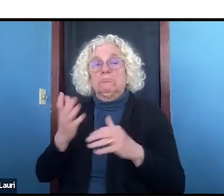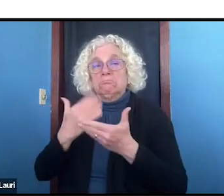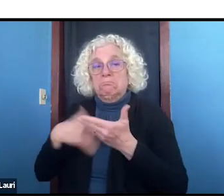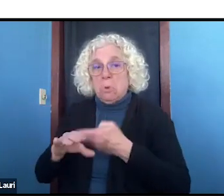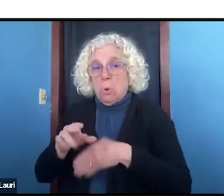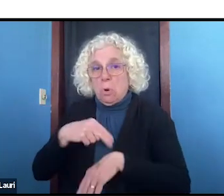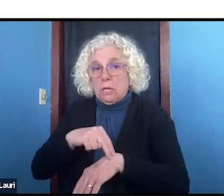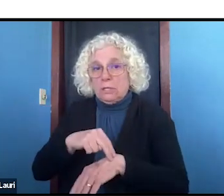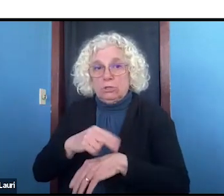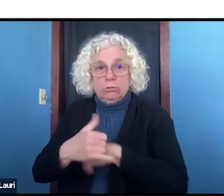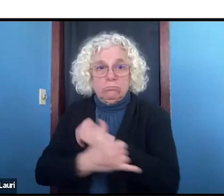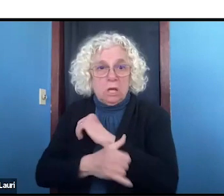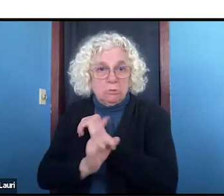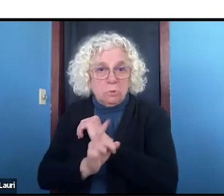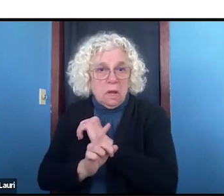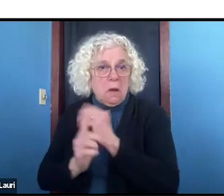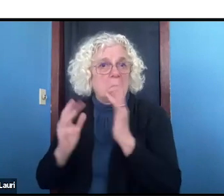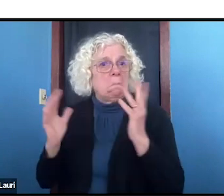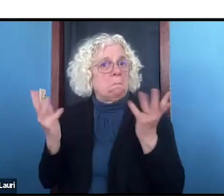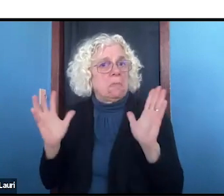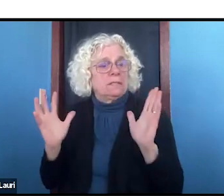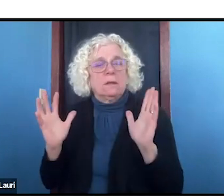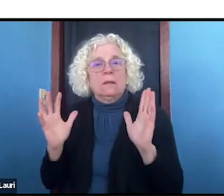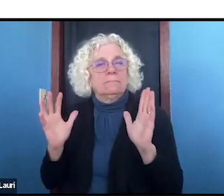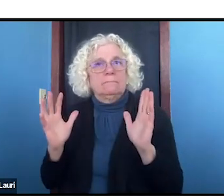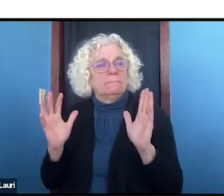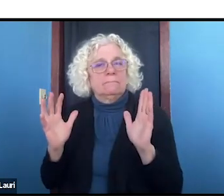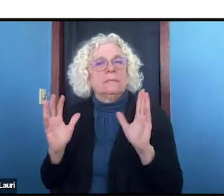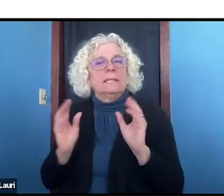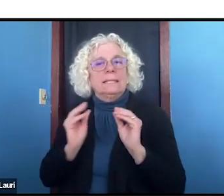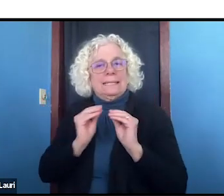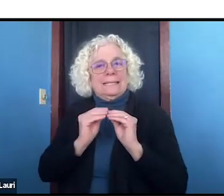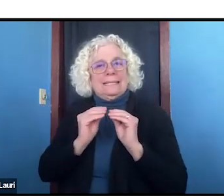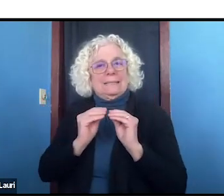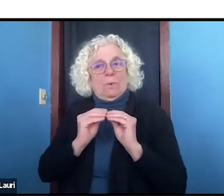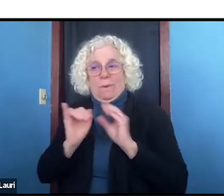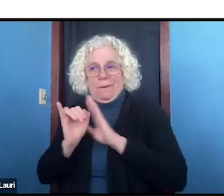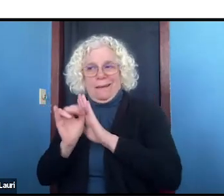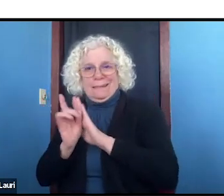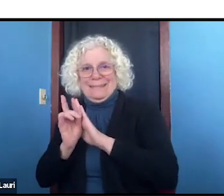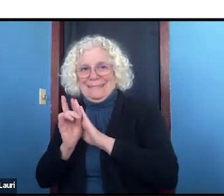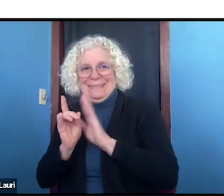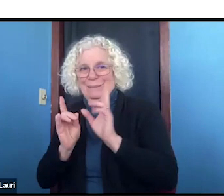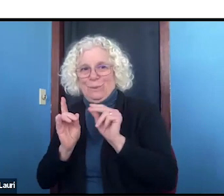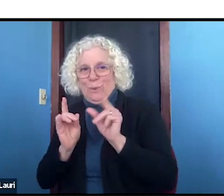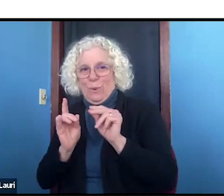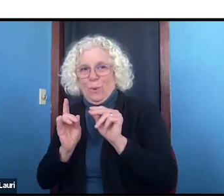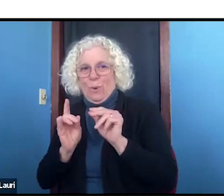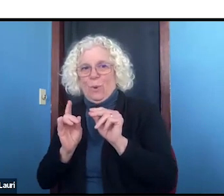But I'd like for you to really think about culture less, about identity, a cultural identity,